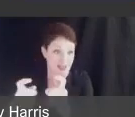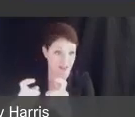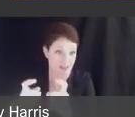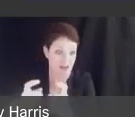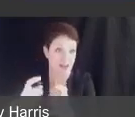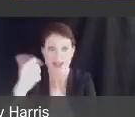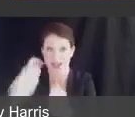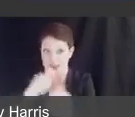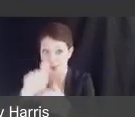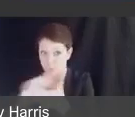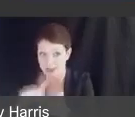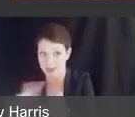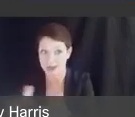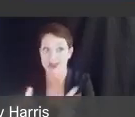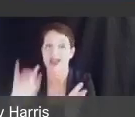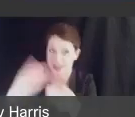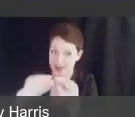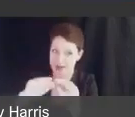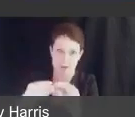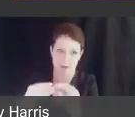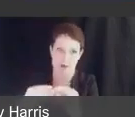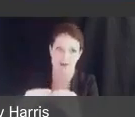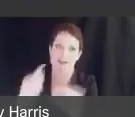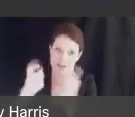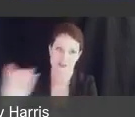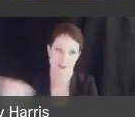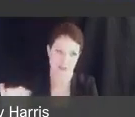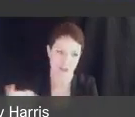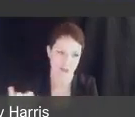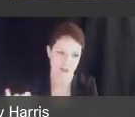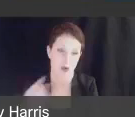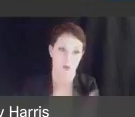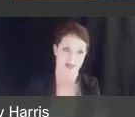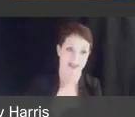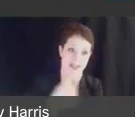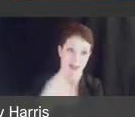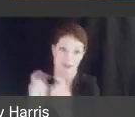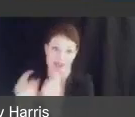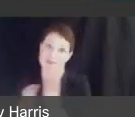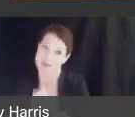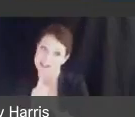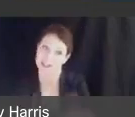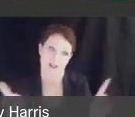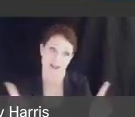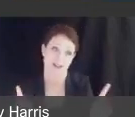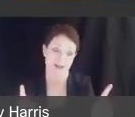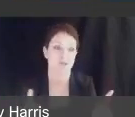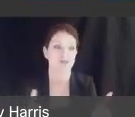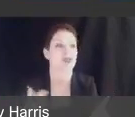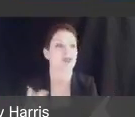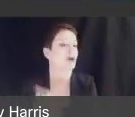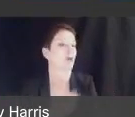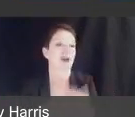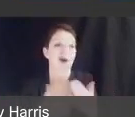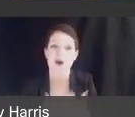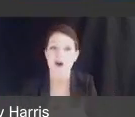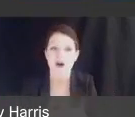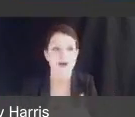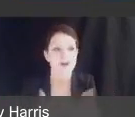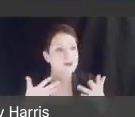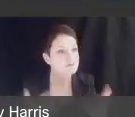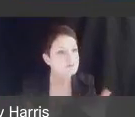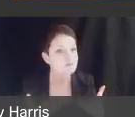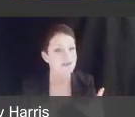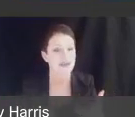and that number sometimes changes. So we're all in a, you know, it's a little bit squishy